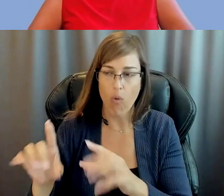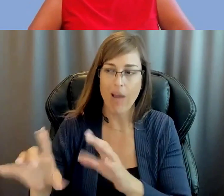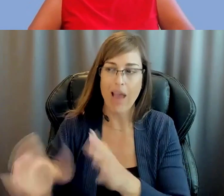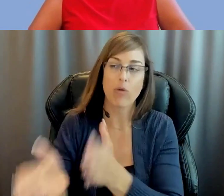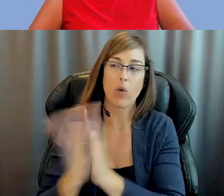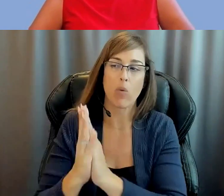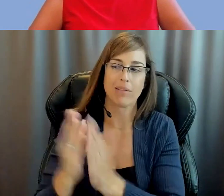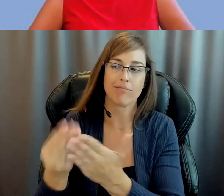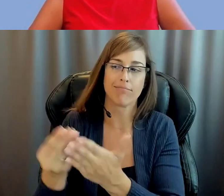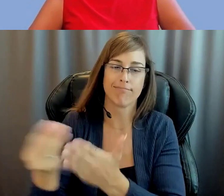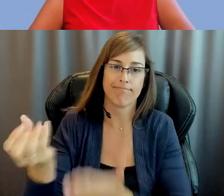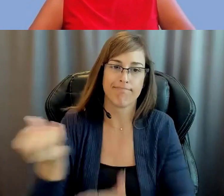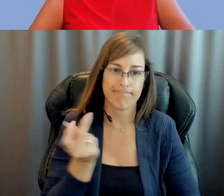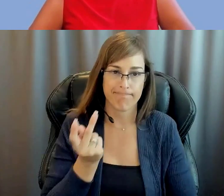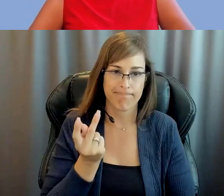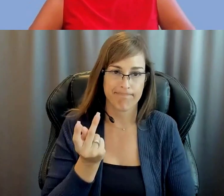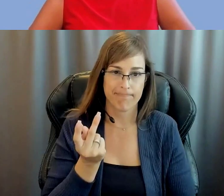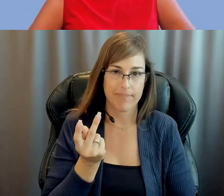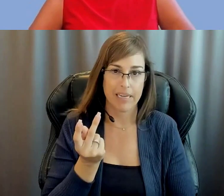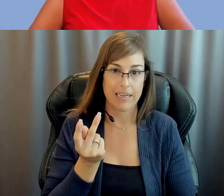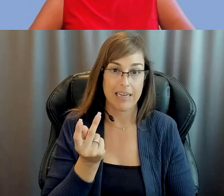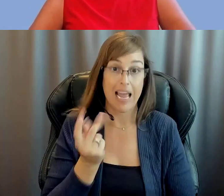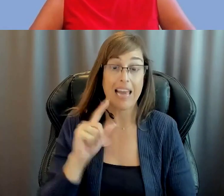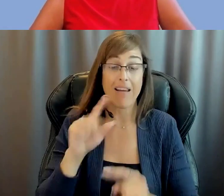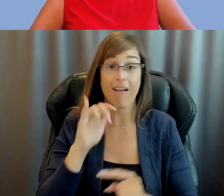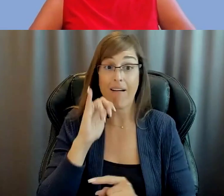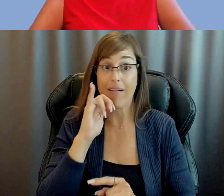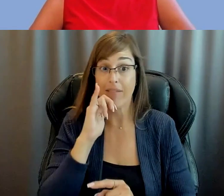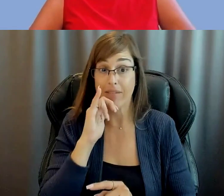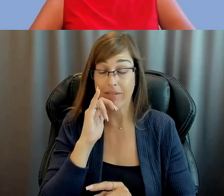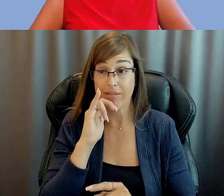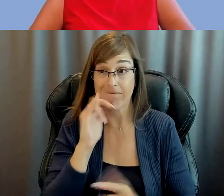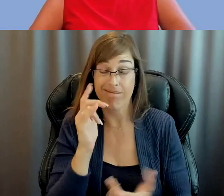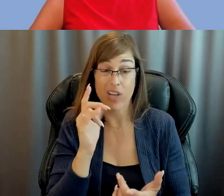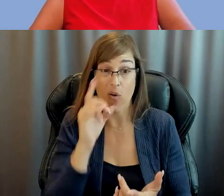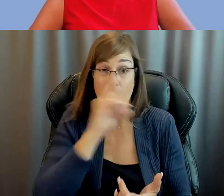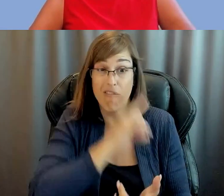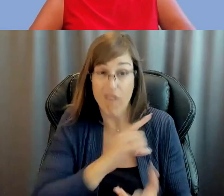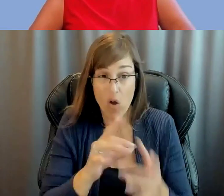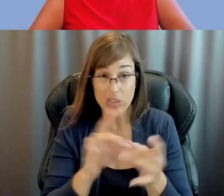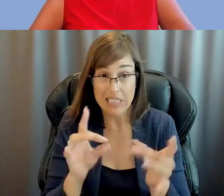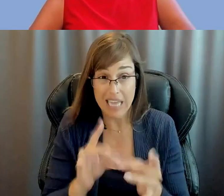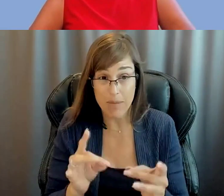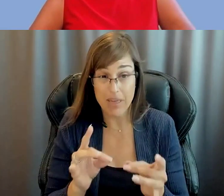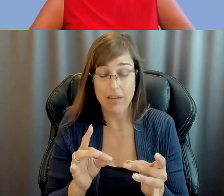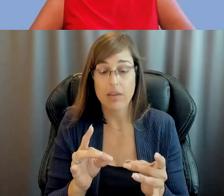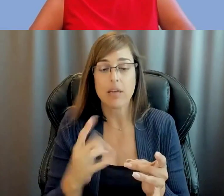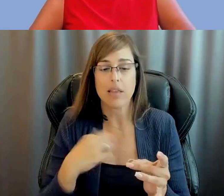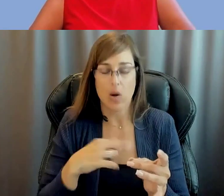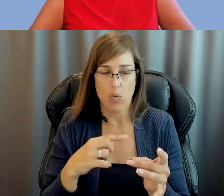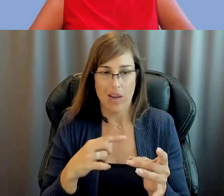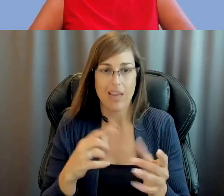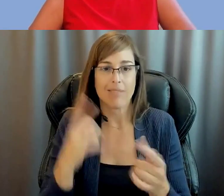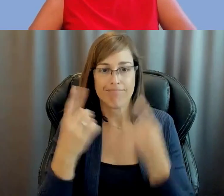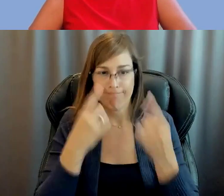And, again, and we're considering a false statement, that's another thing that they do consider as well when pursuing those types of cases is the materiality.